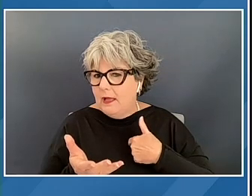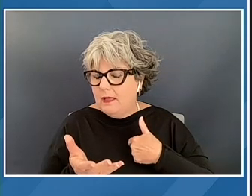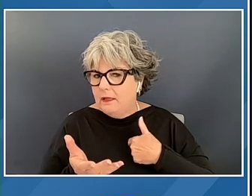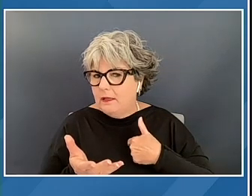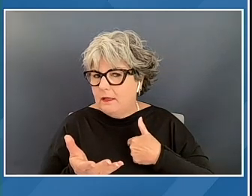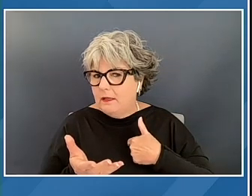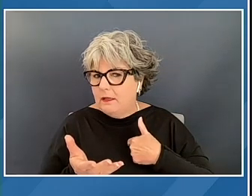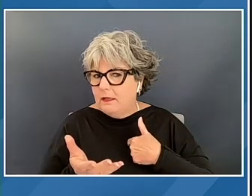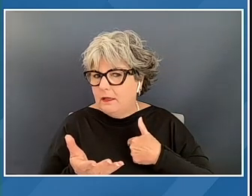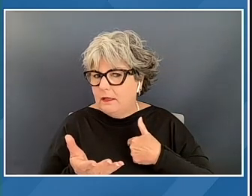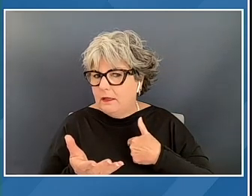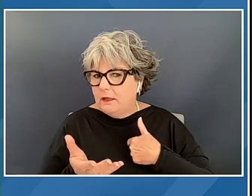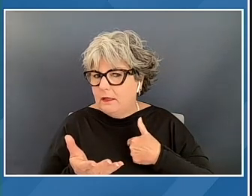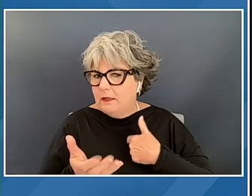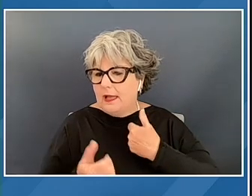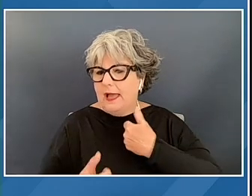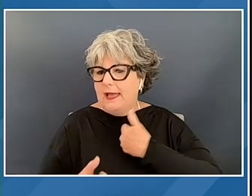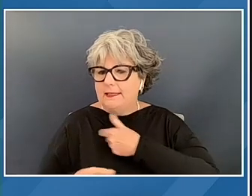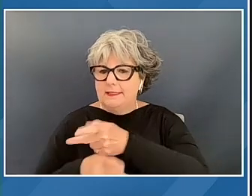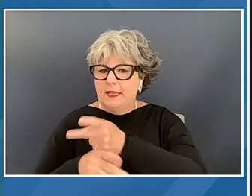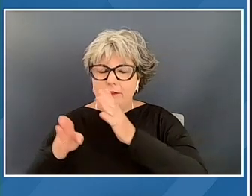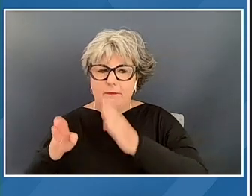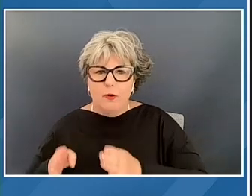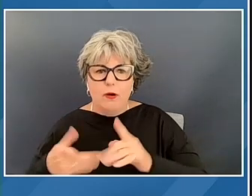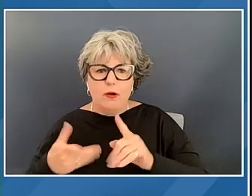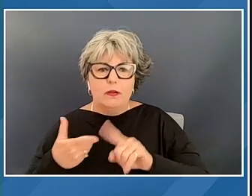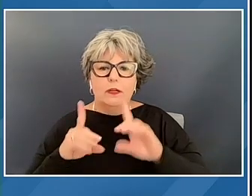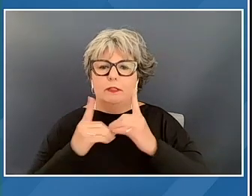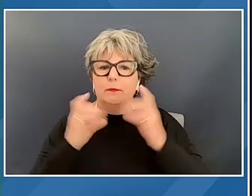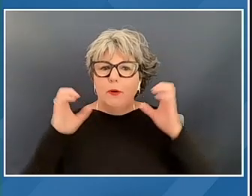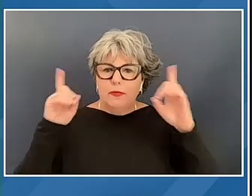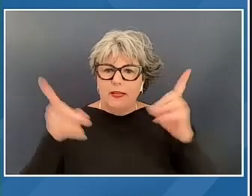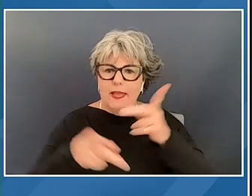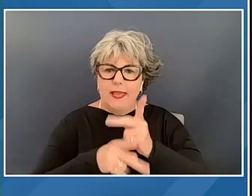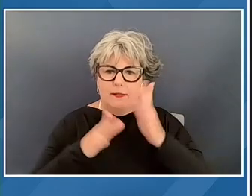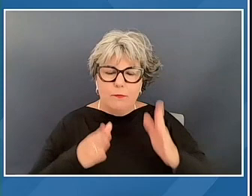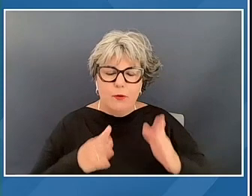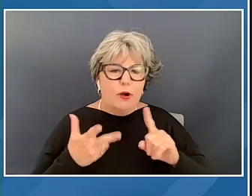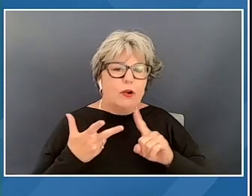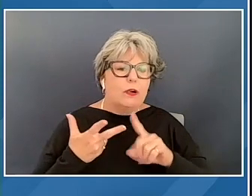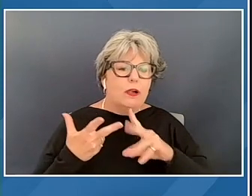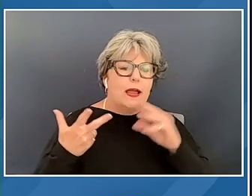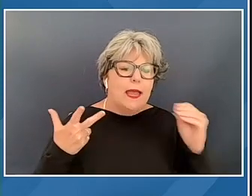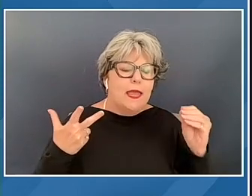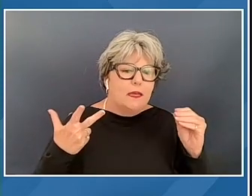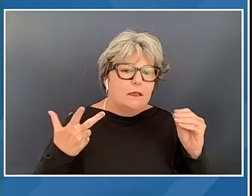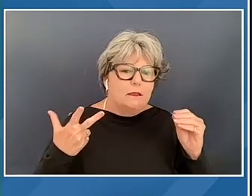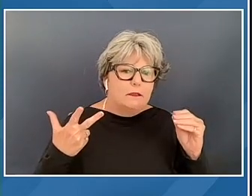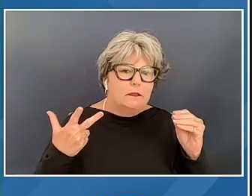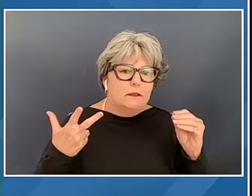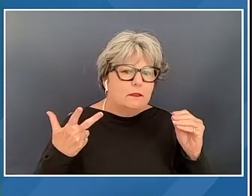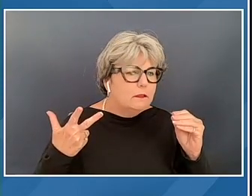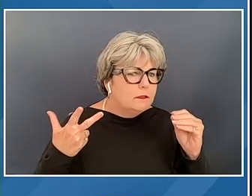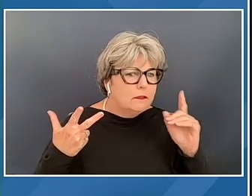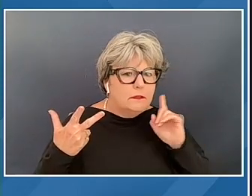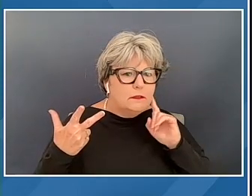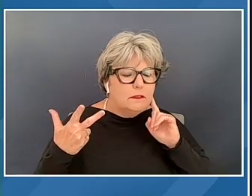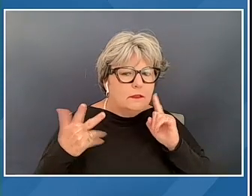borrower, I'm a Department of ED borrower, and I started out- and I'm on an